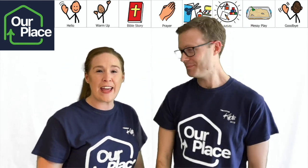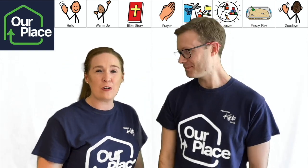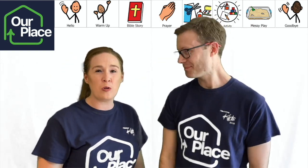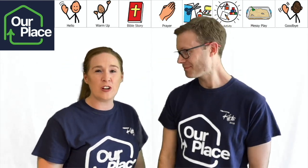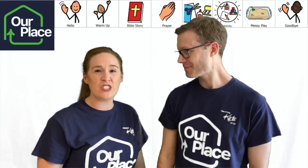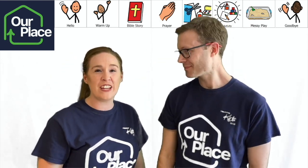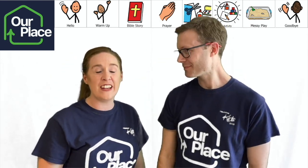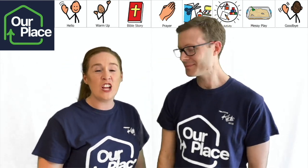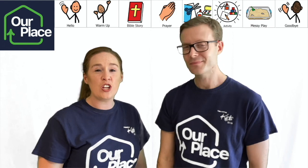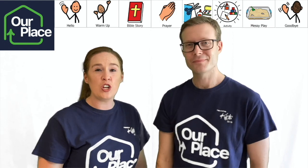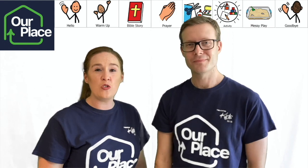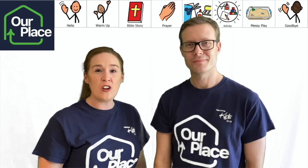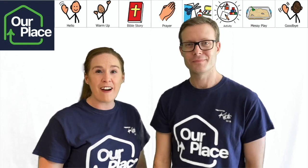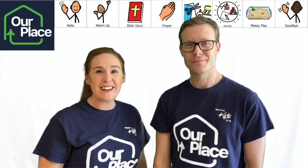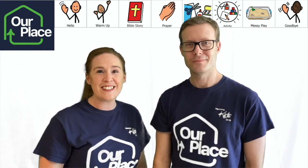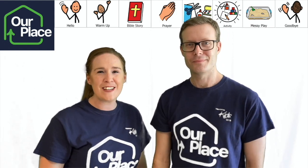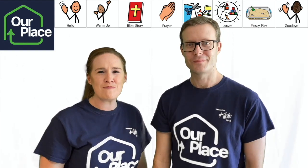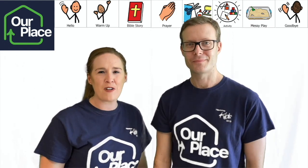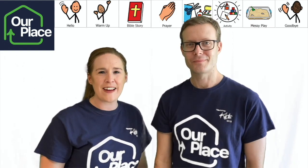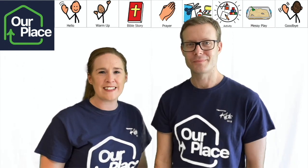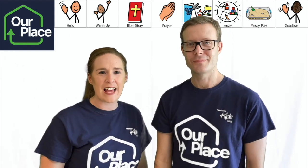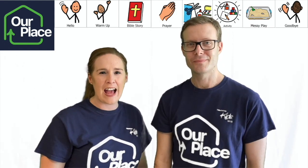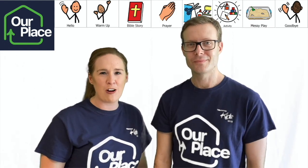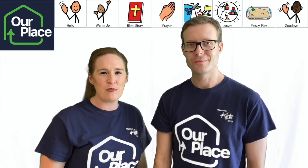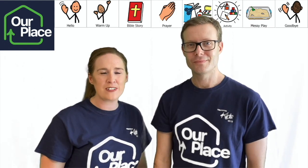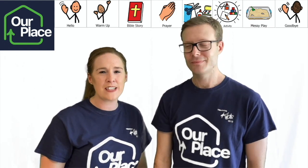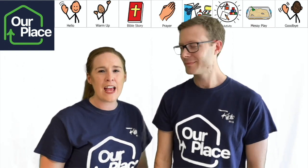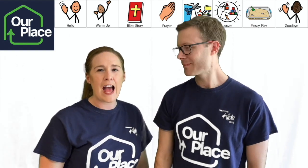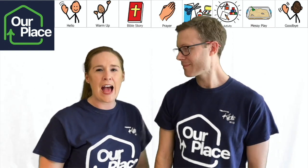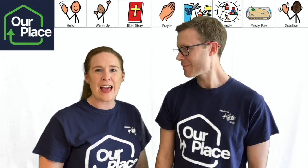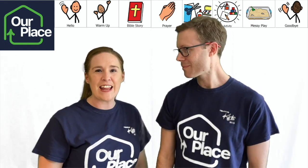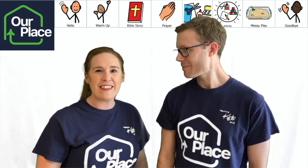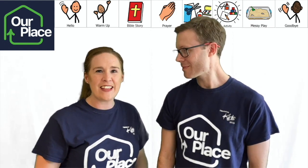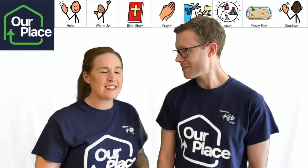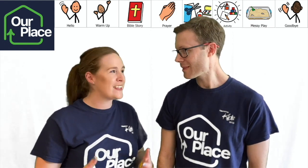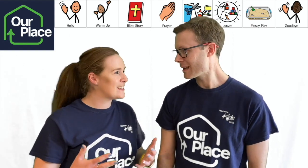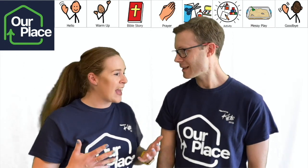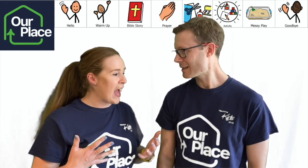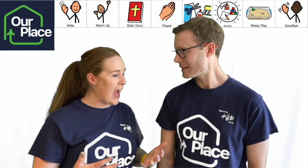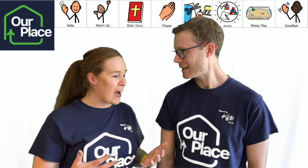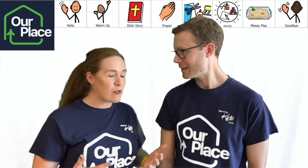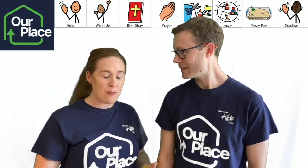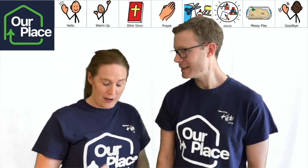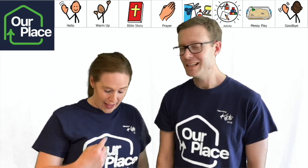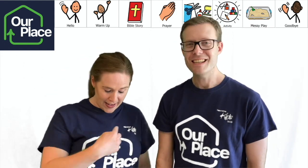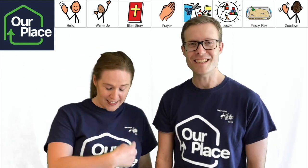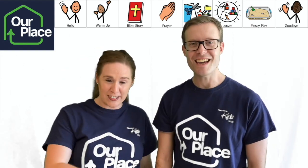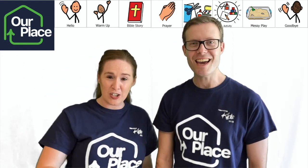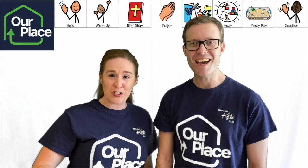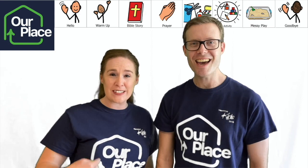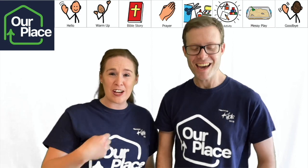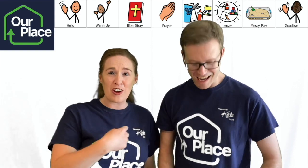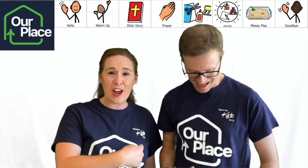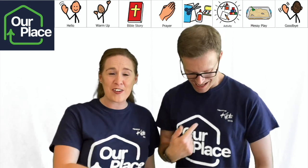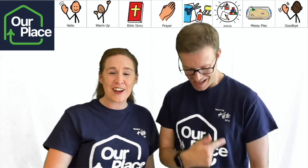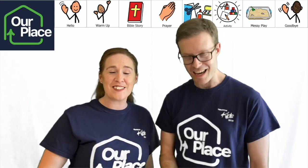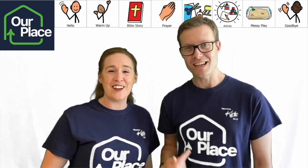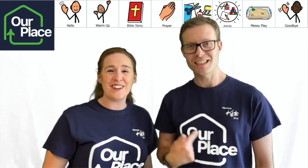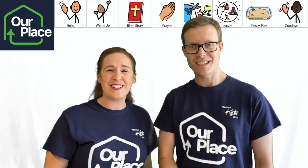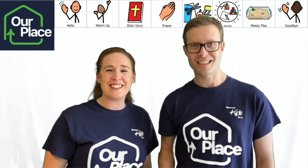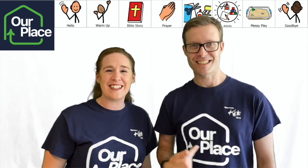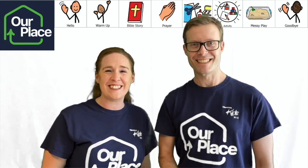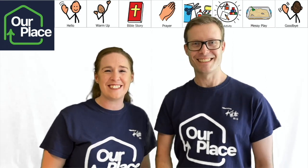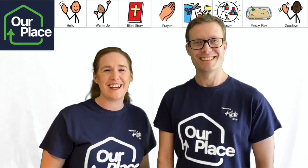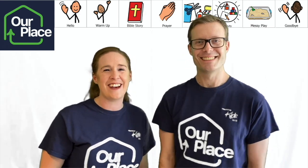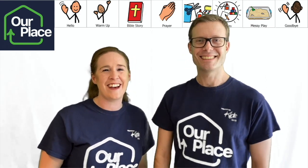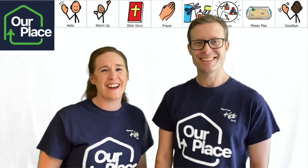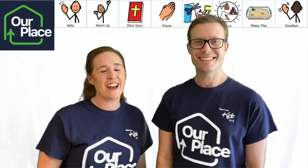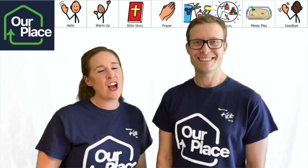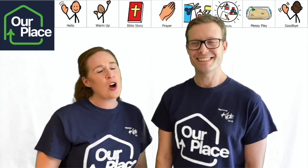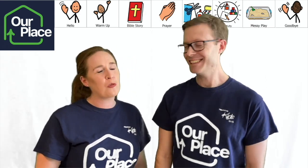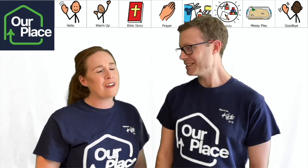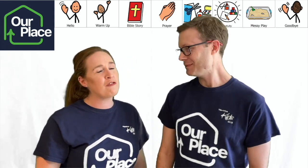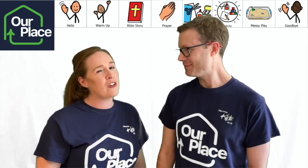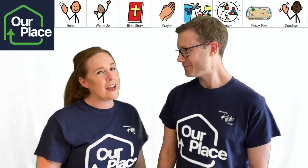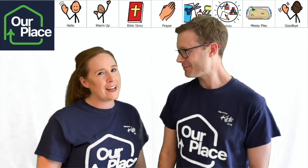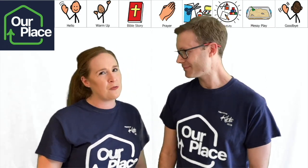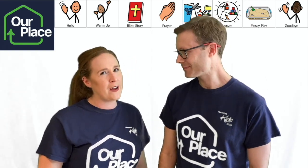watching United breaks out and this is our place you can see our logos on our t-shirt we really wish